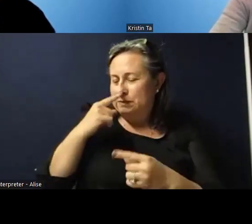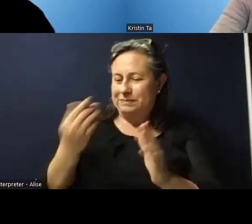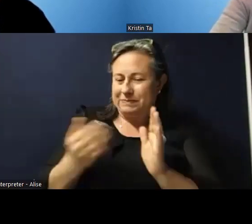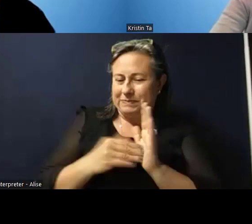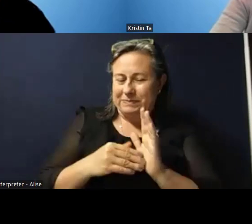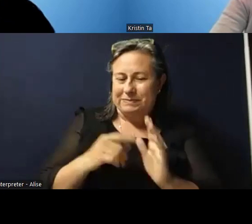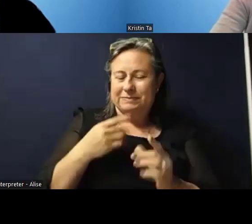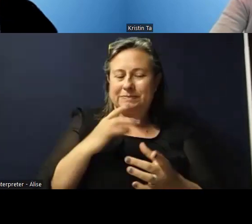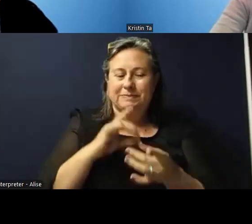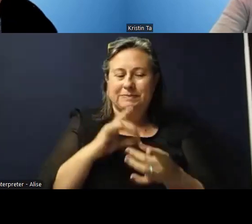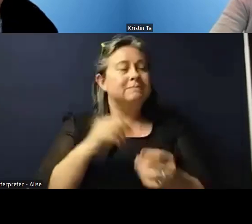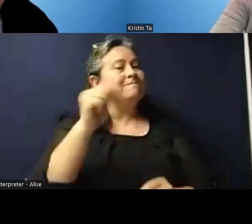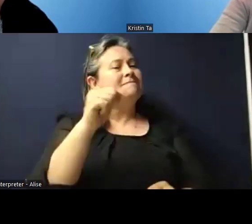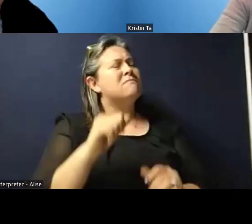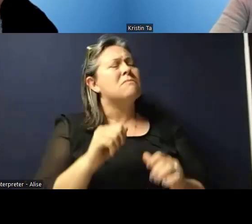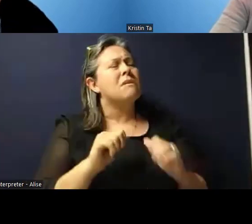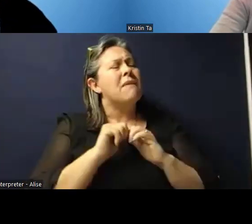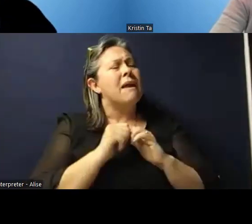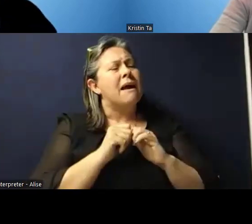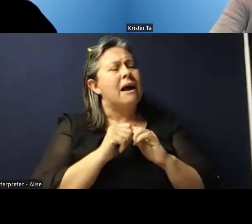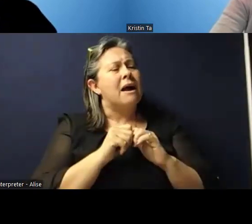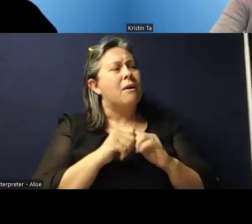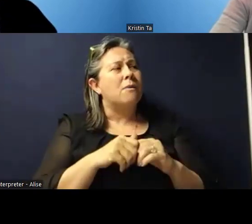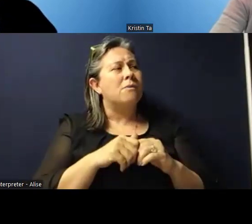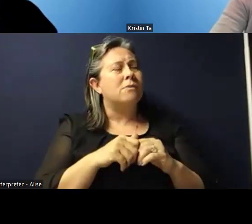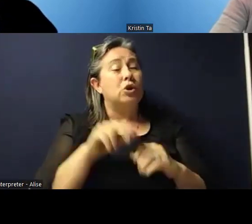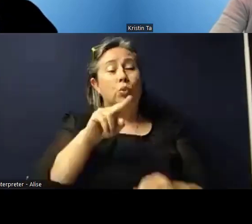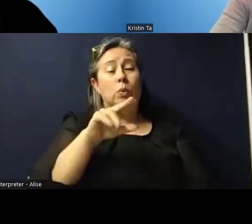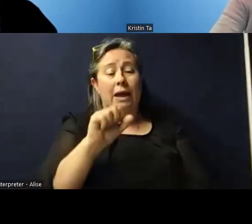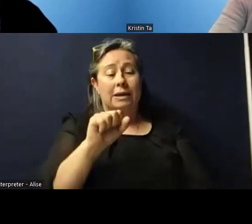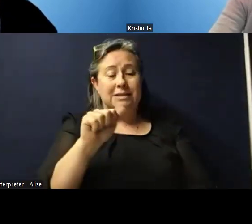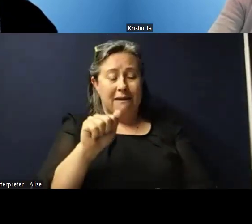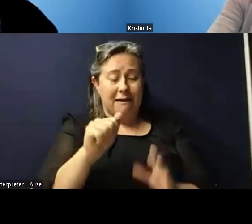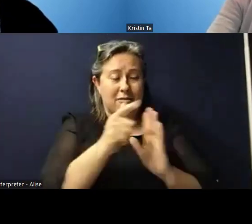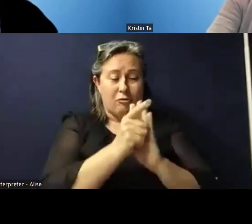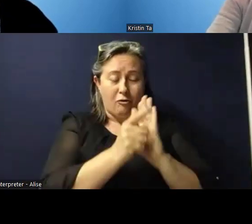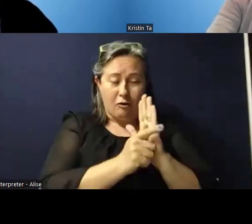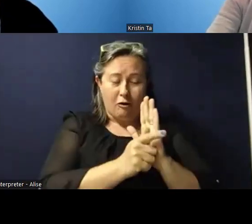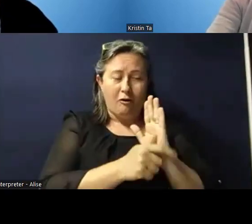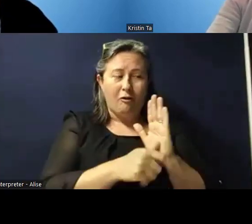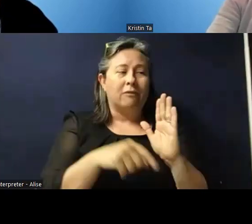Kasima Garst: Yes, just how sort of the U.S. laws and regulations